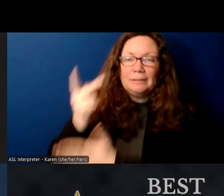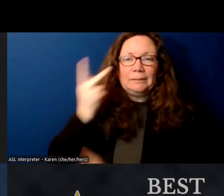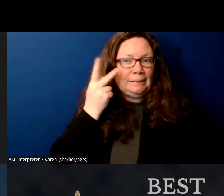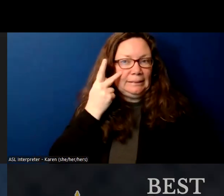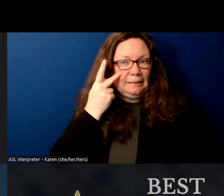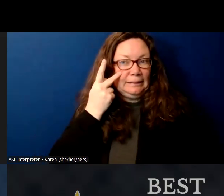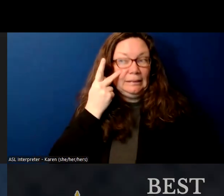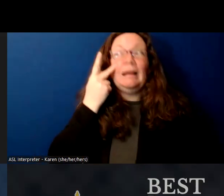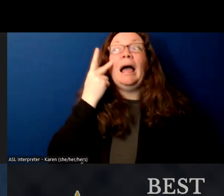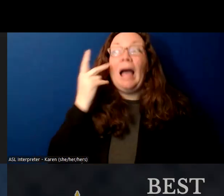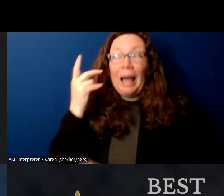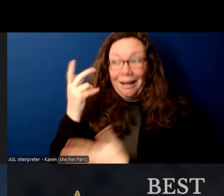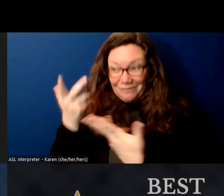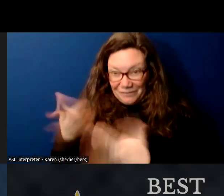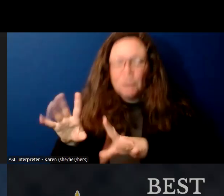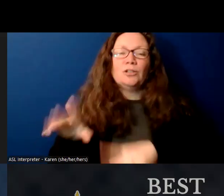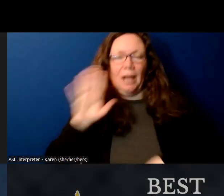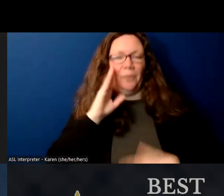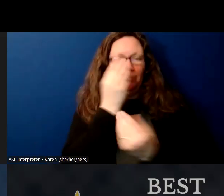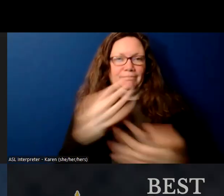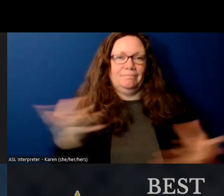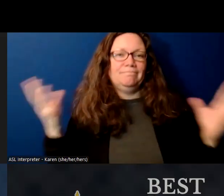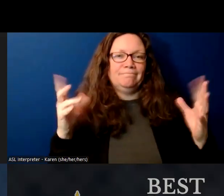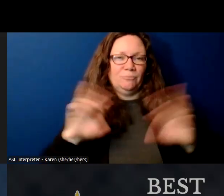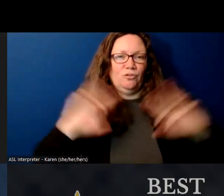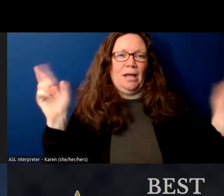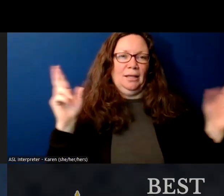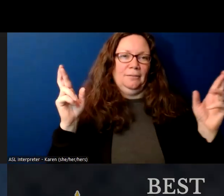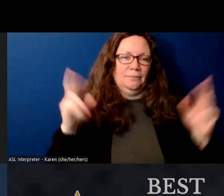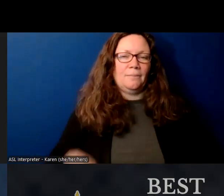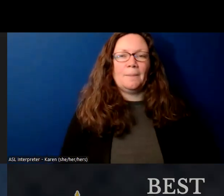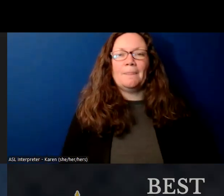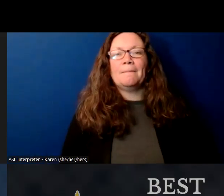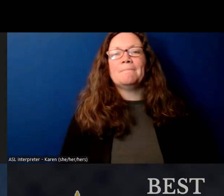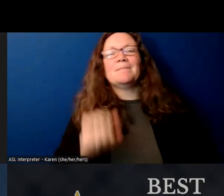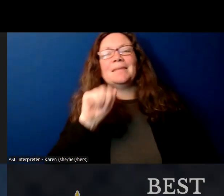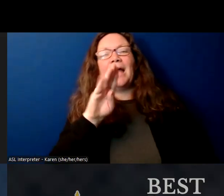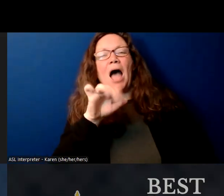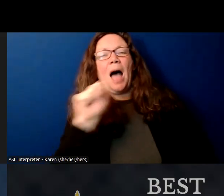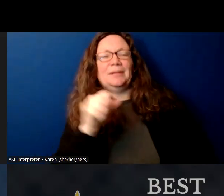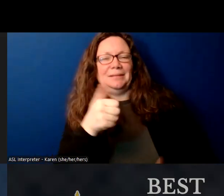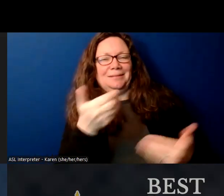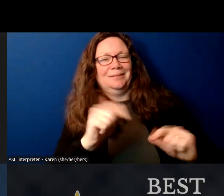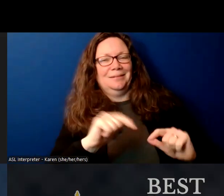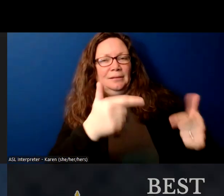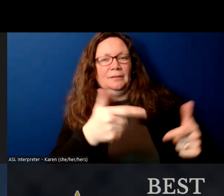totally jam packed deck. Thank you very much, Helen. All right.